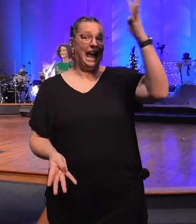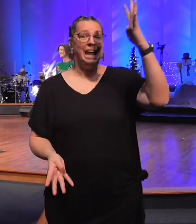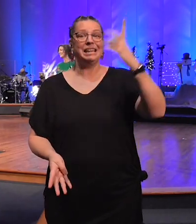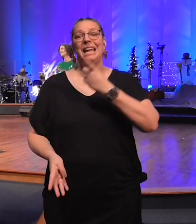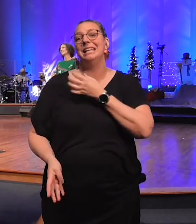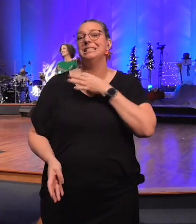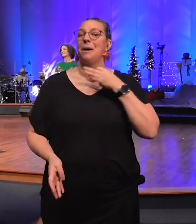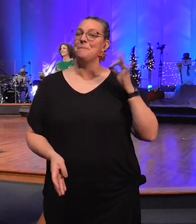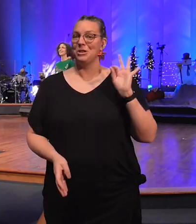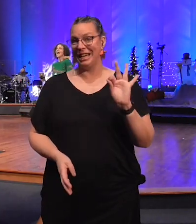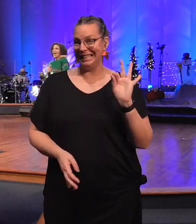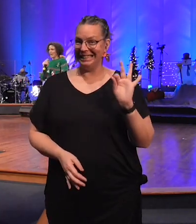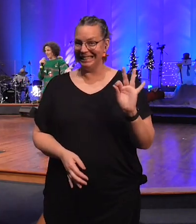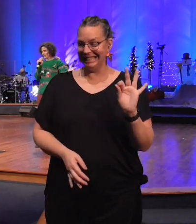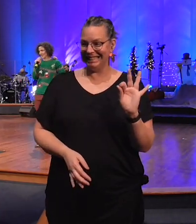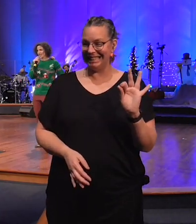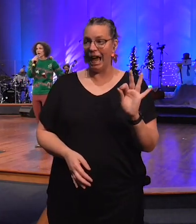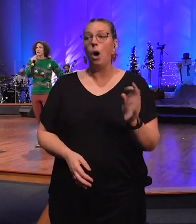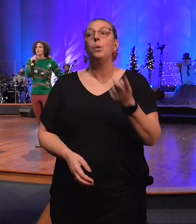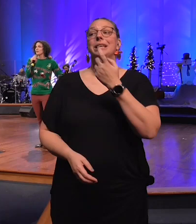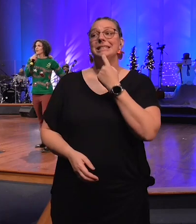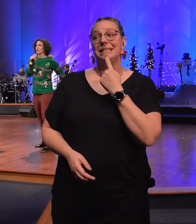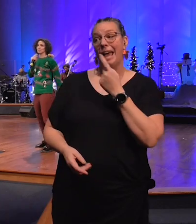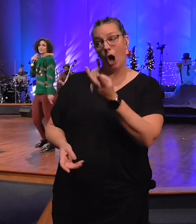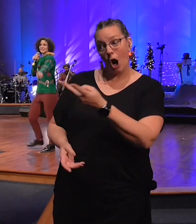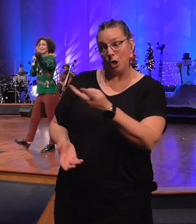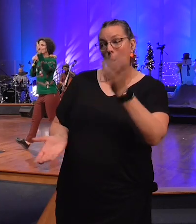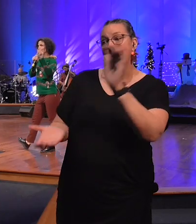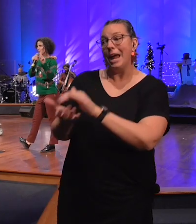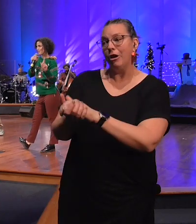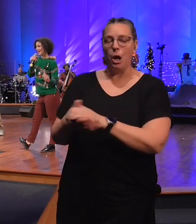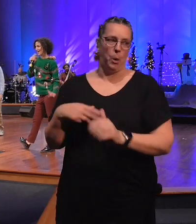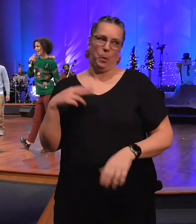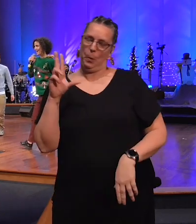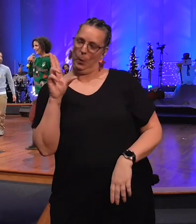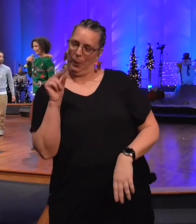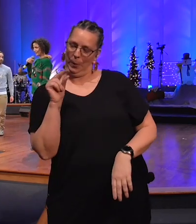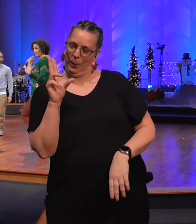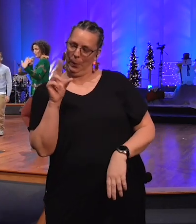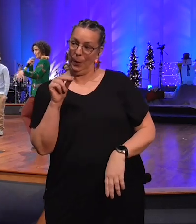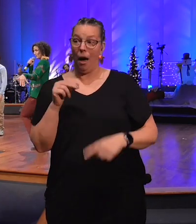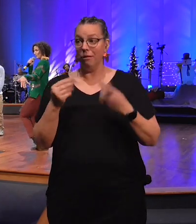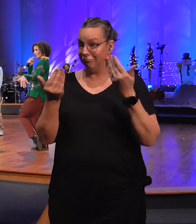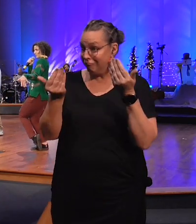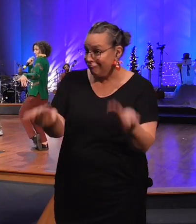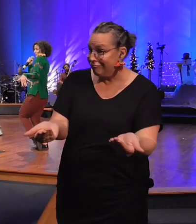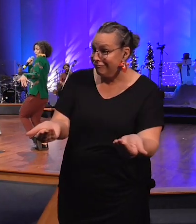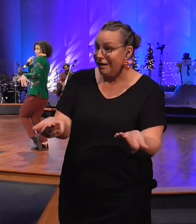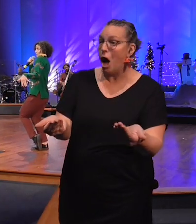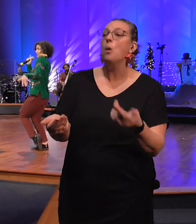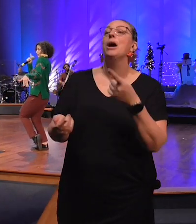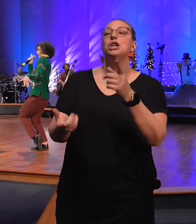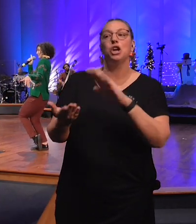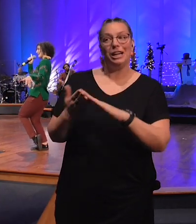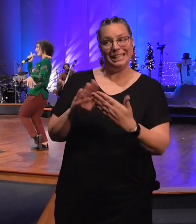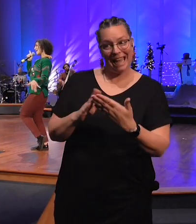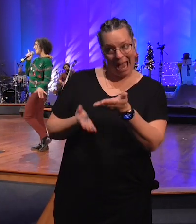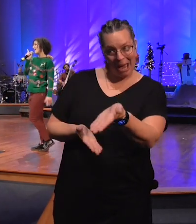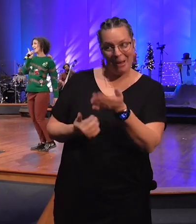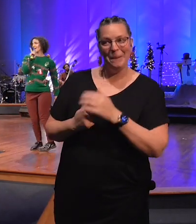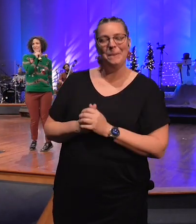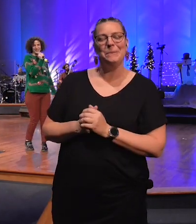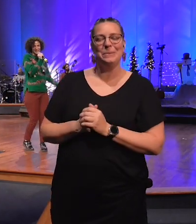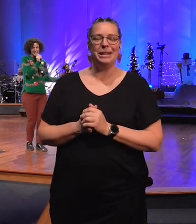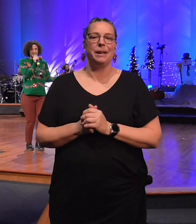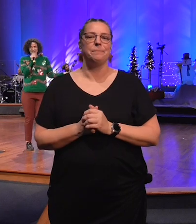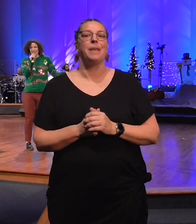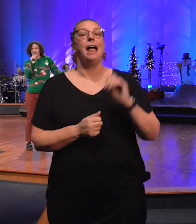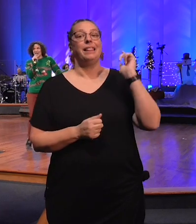a snowman we'll pretend that he is Parson Brown he'll say are you married will'll say no man but